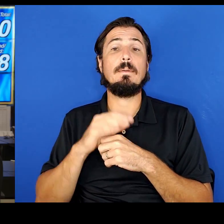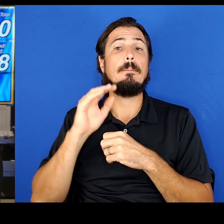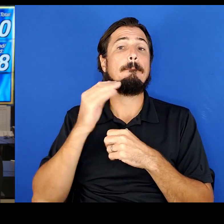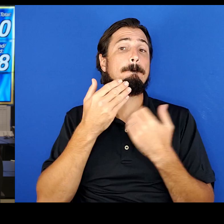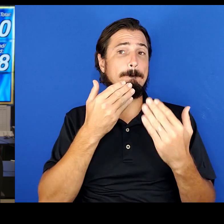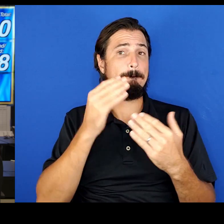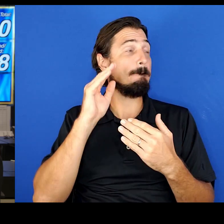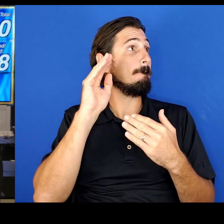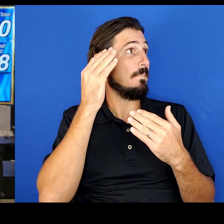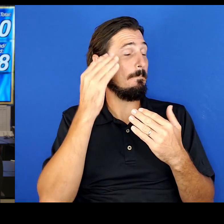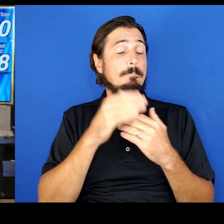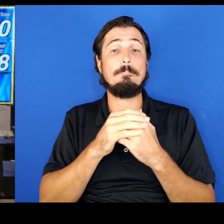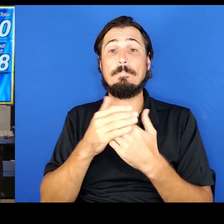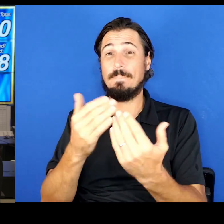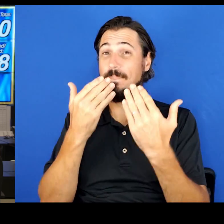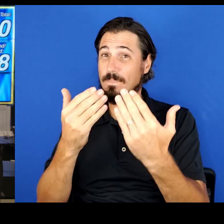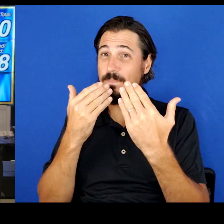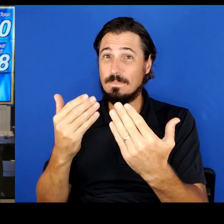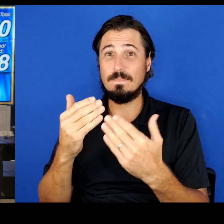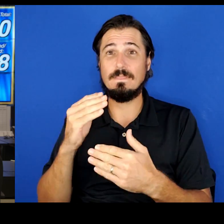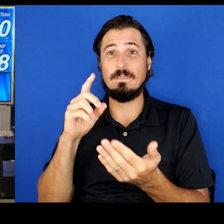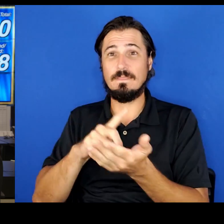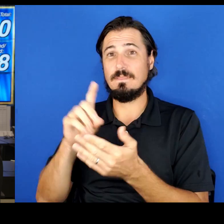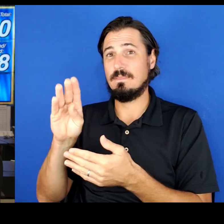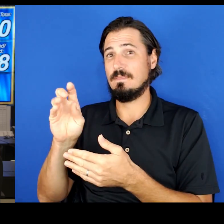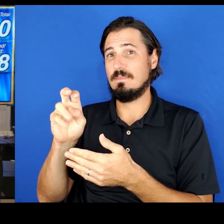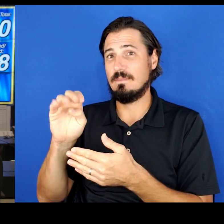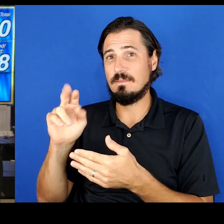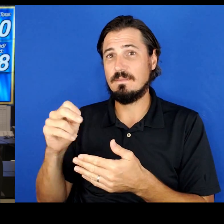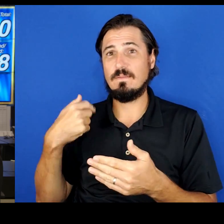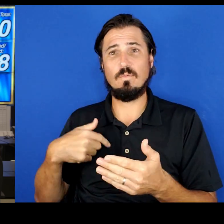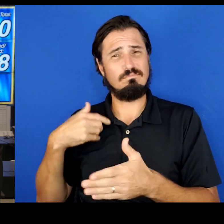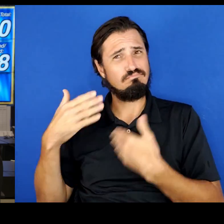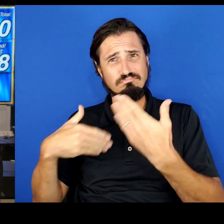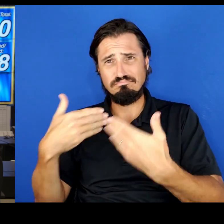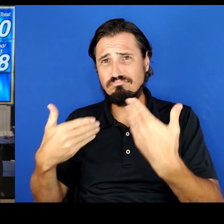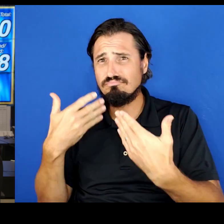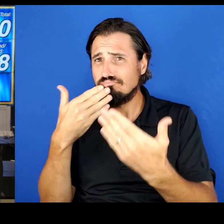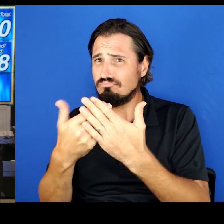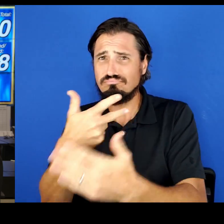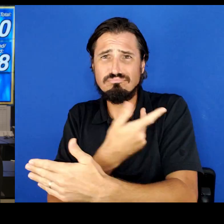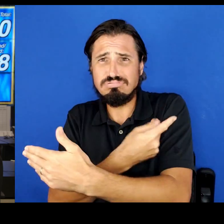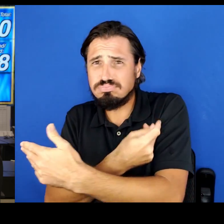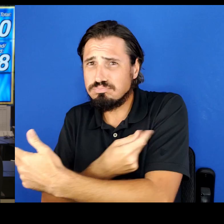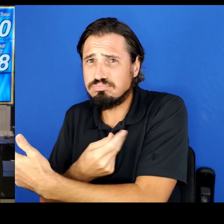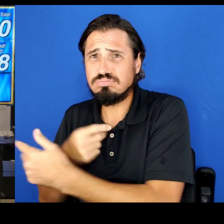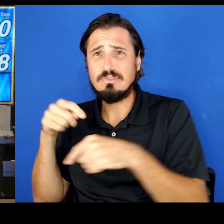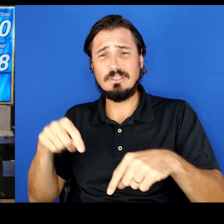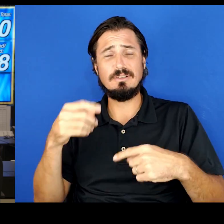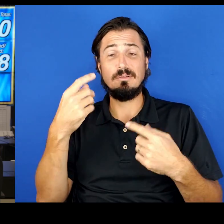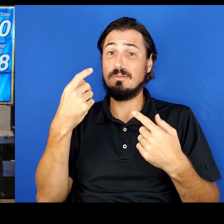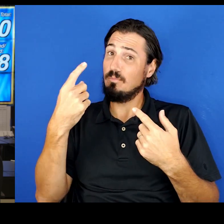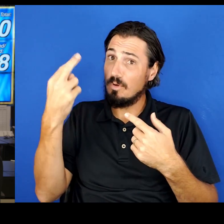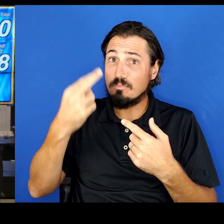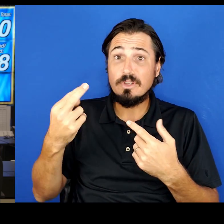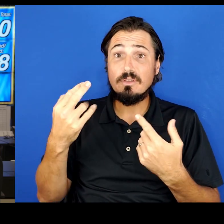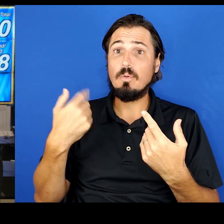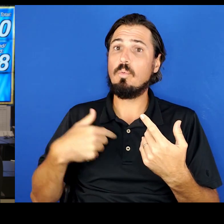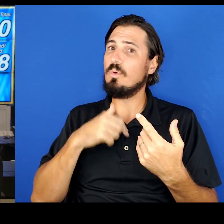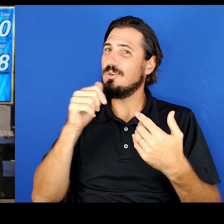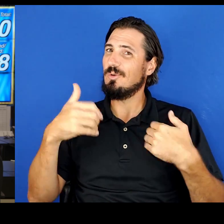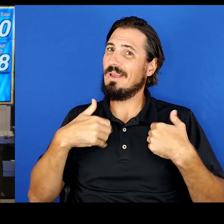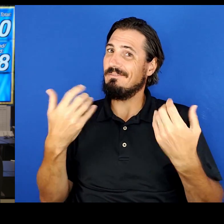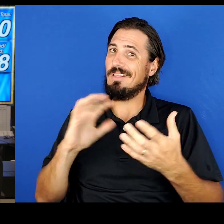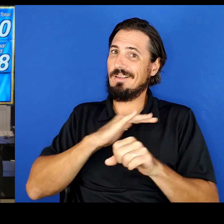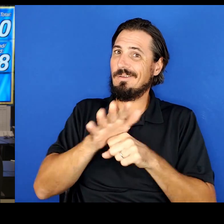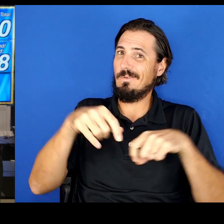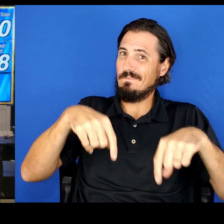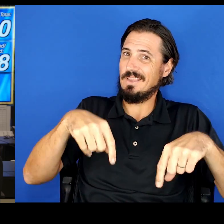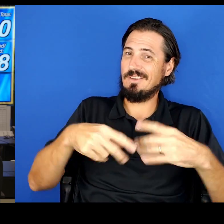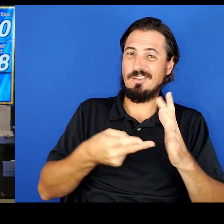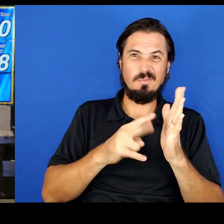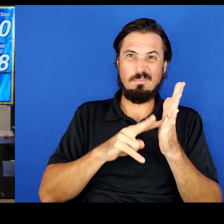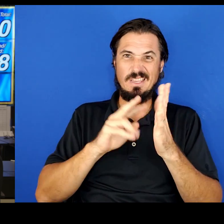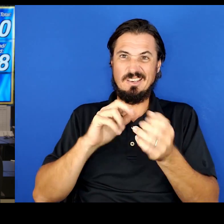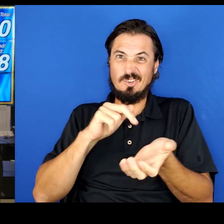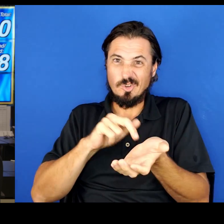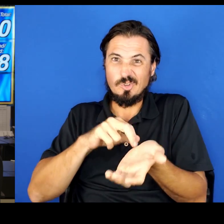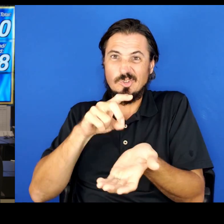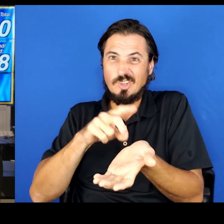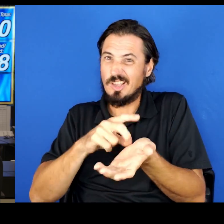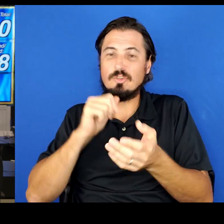We are moving more quickly with vaccine rollout than most of the nation, partly because of our low disease incidence rate on Kauai. It allows us to focus our Department of Health resources on